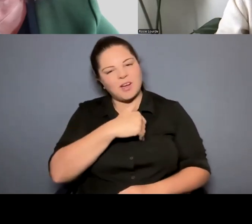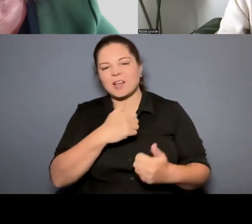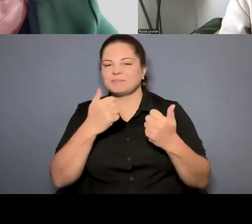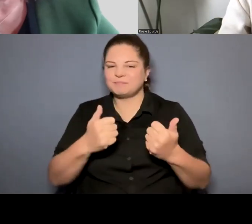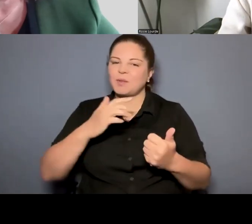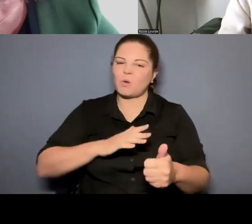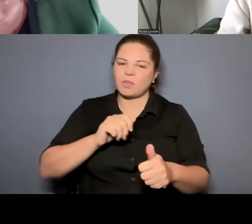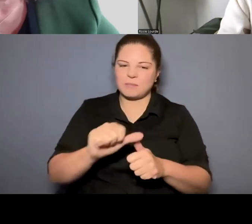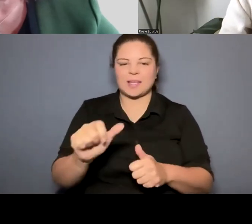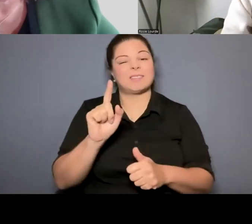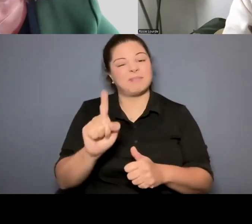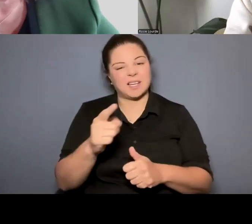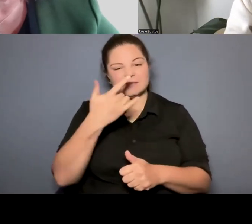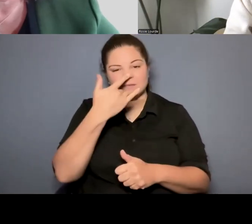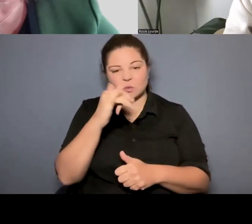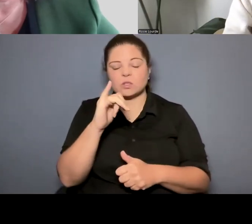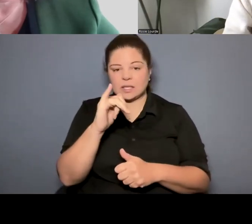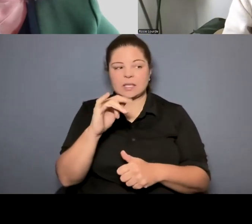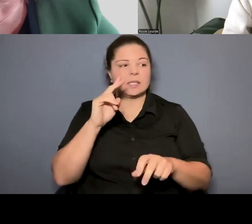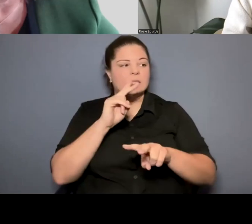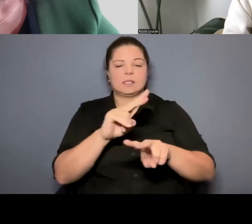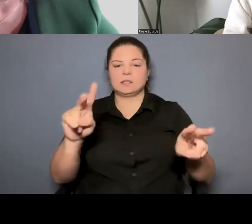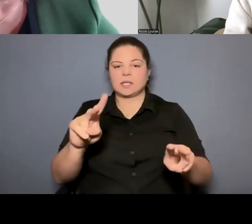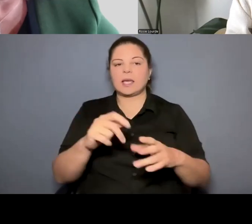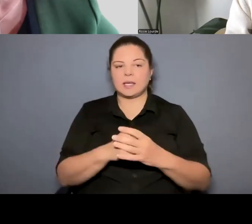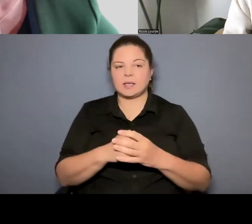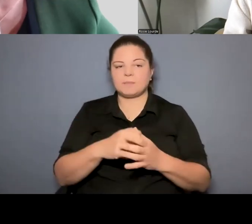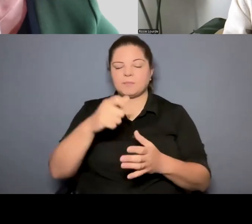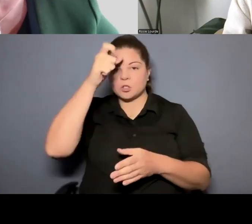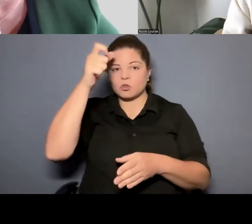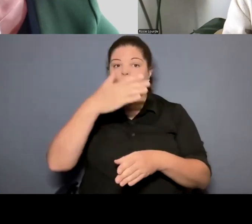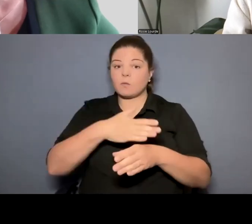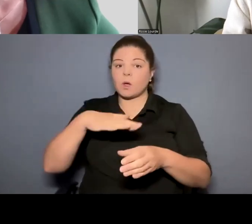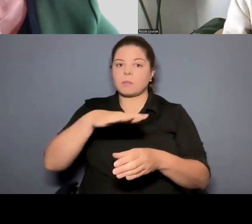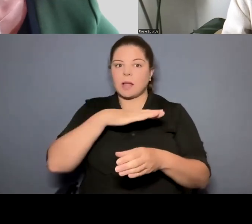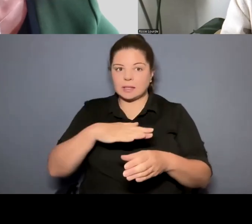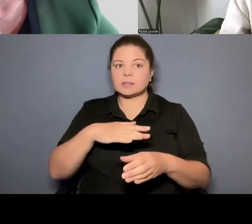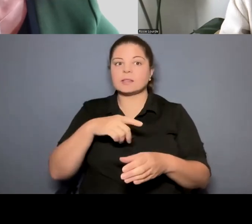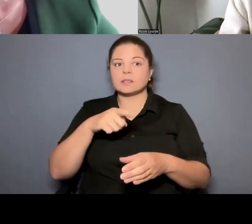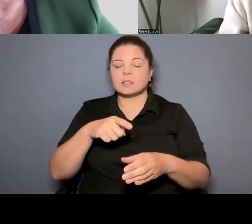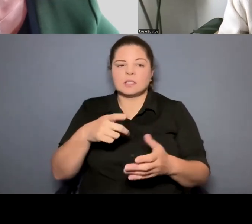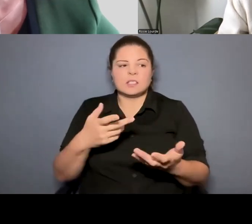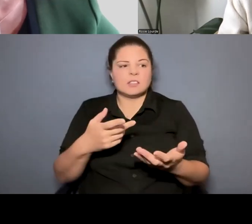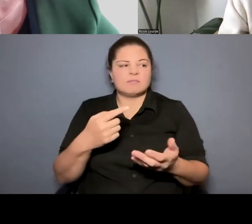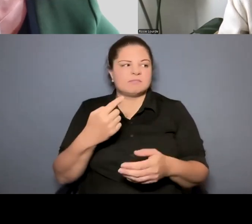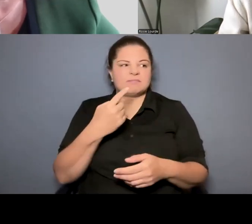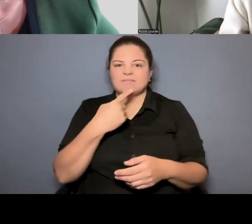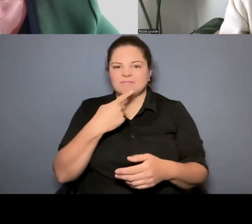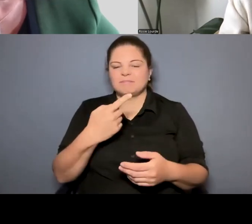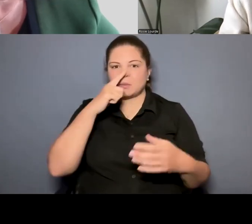sector is the pressure mounts, time, deadlines come up, budgets get stretched, people's resources